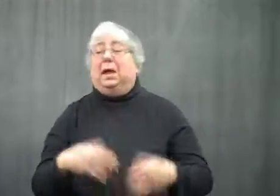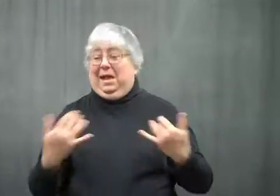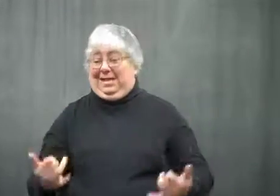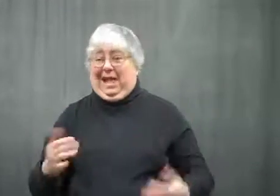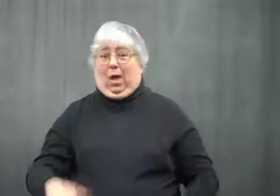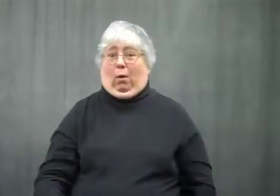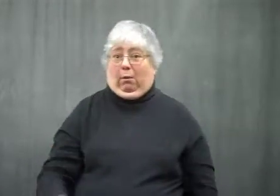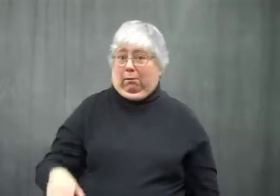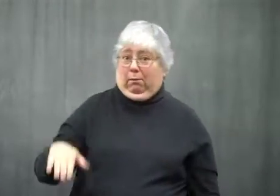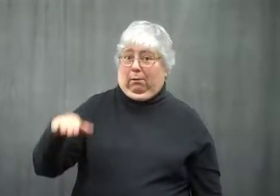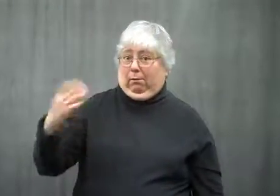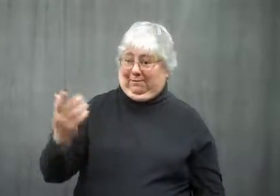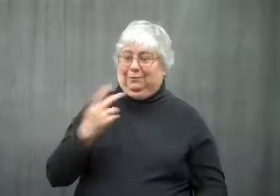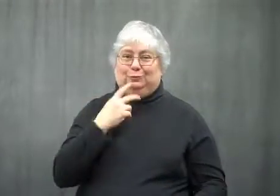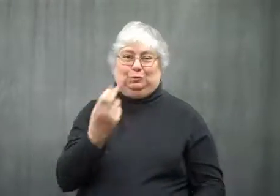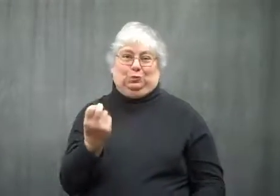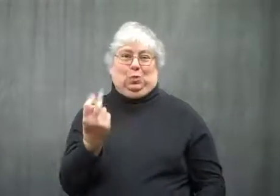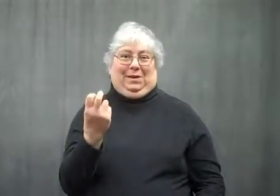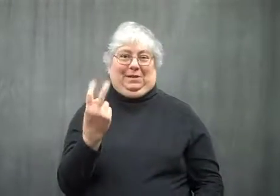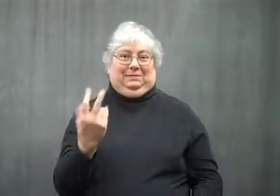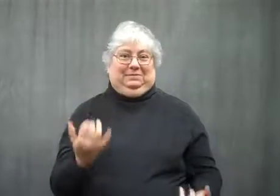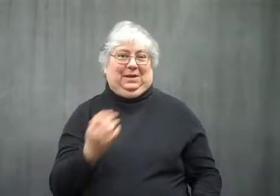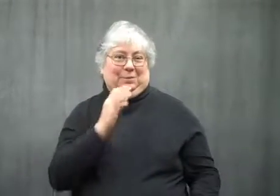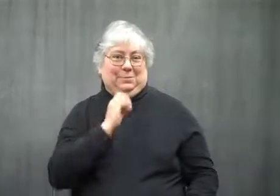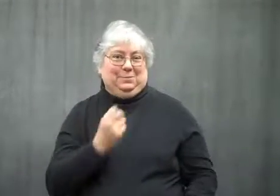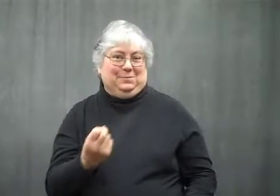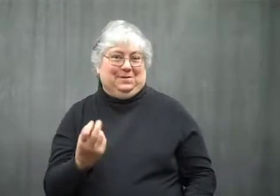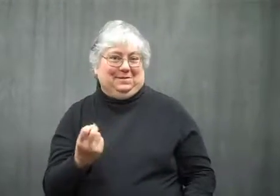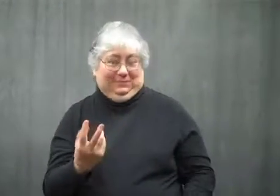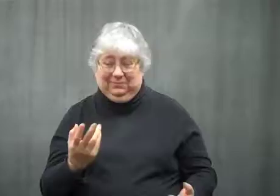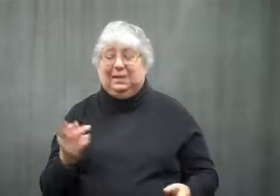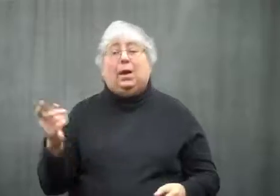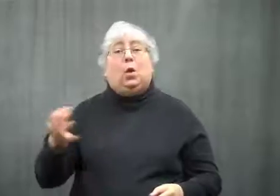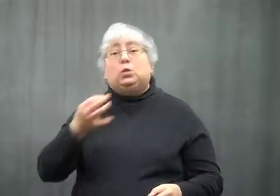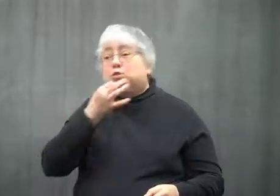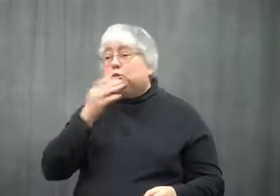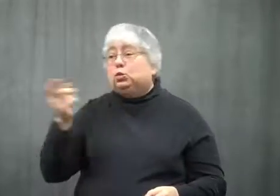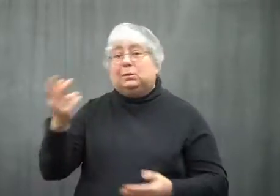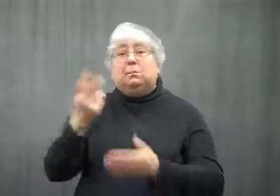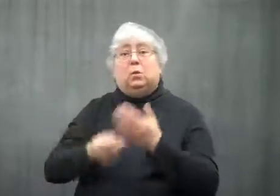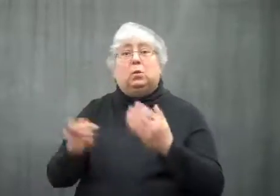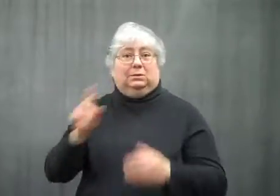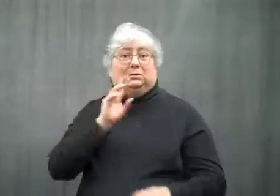She's now 12 years old. Soon, her grandparents will be 65 and retired.